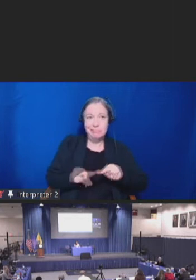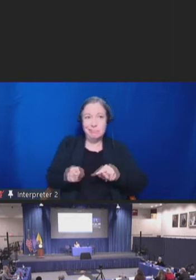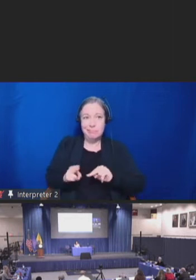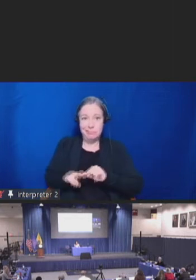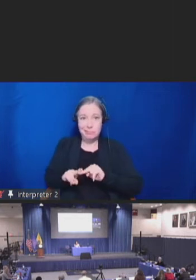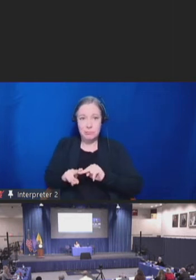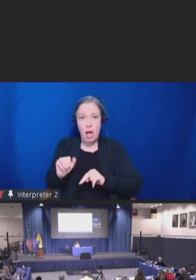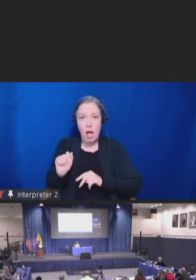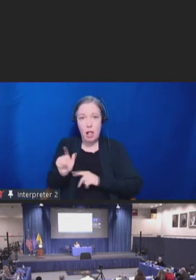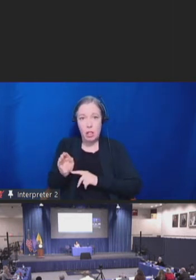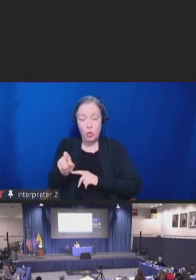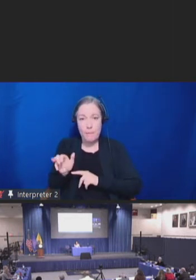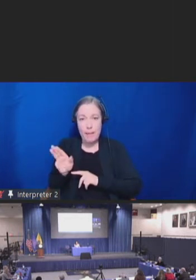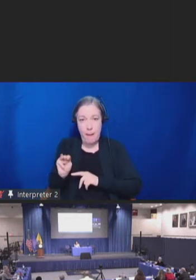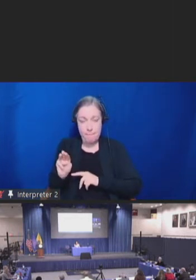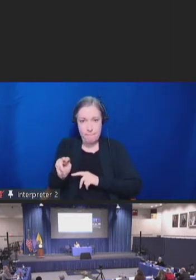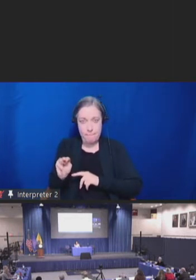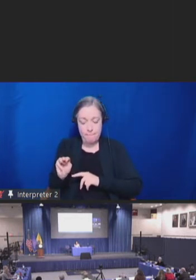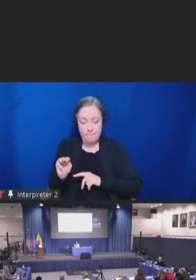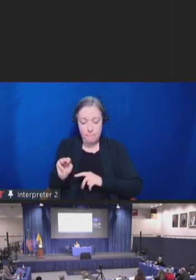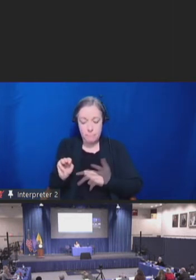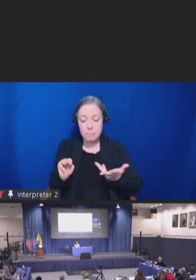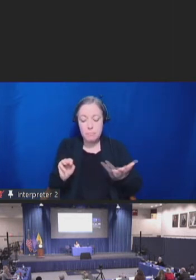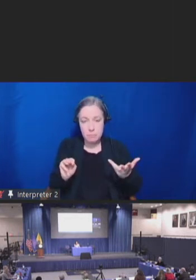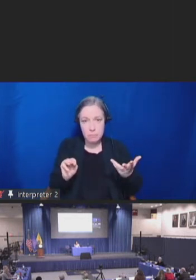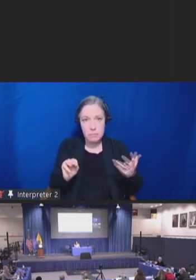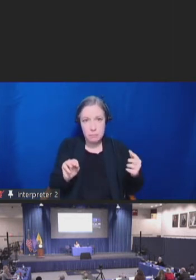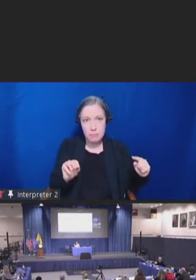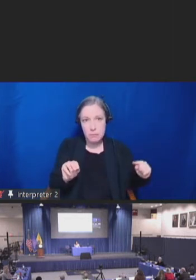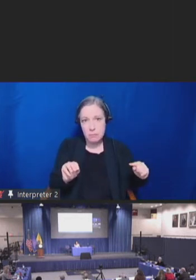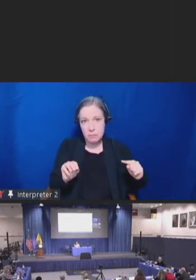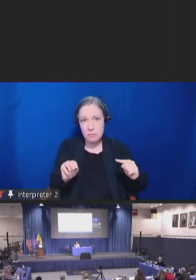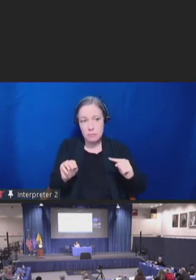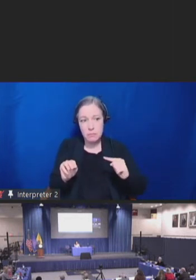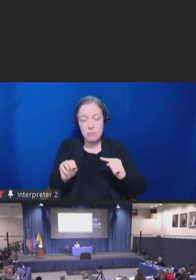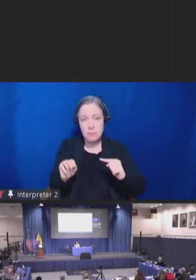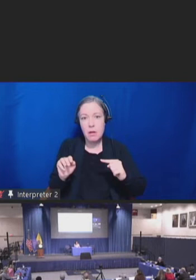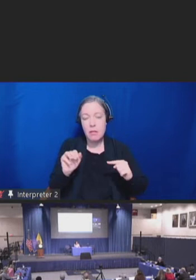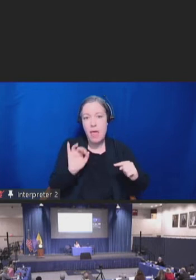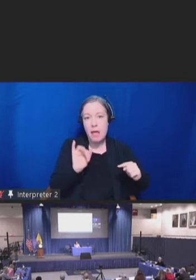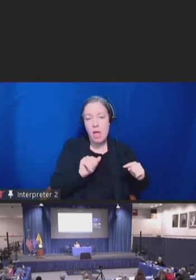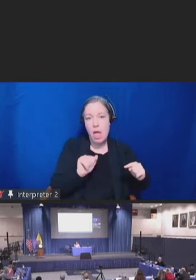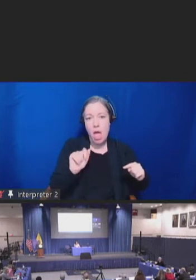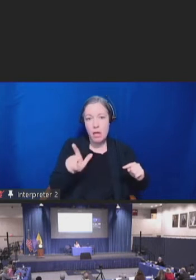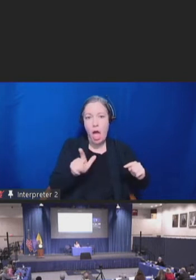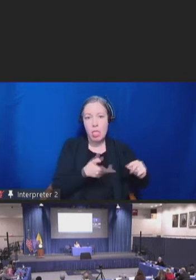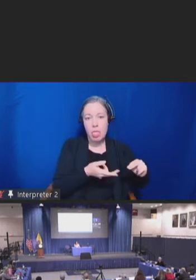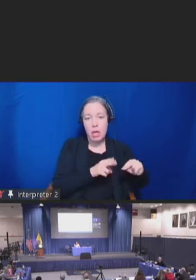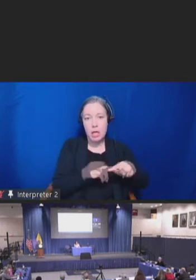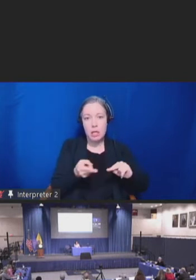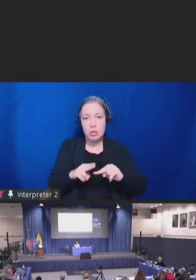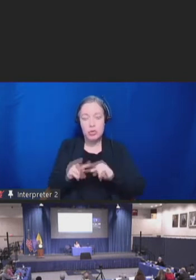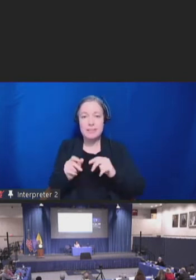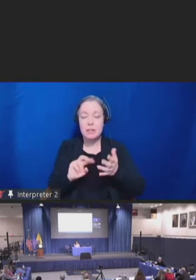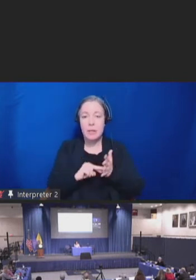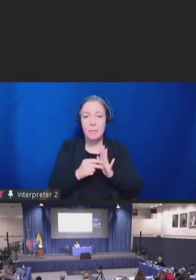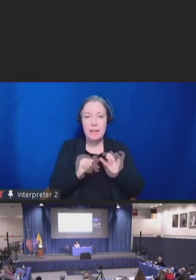level of persistent asthma. Again, and this is incident persistent asthma as defined previously.